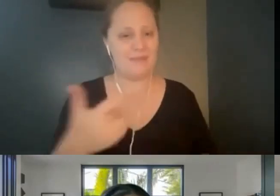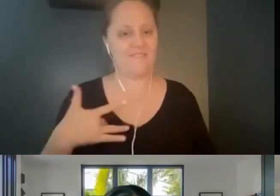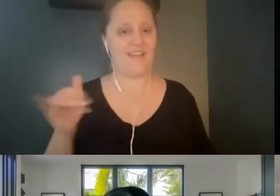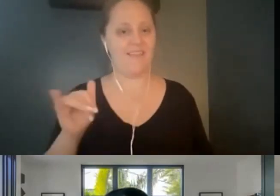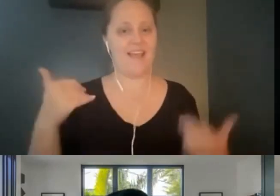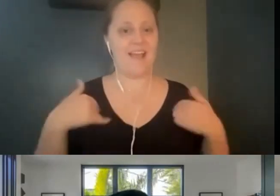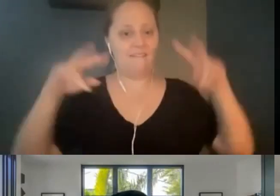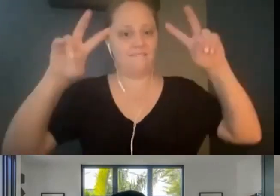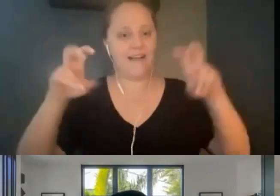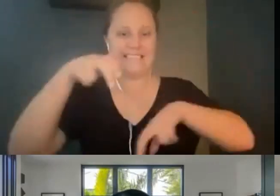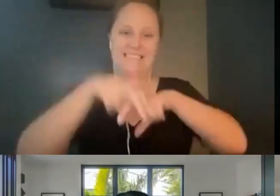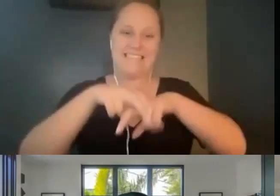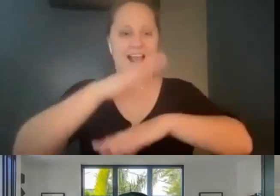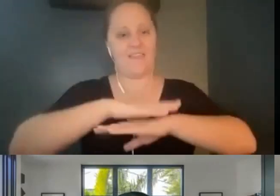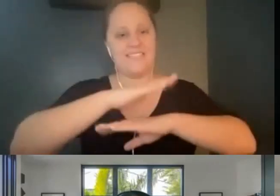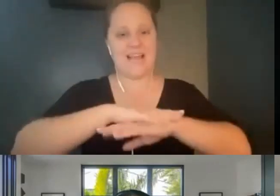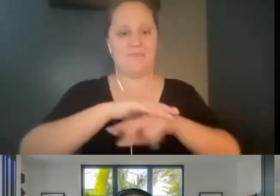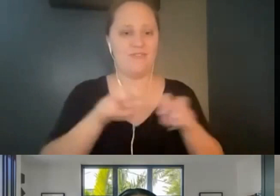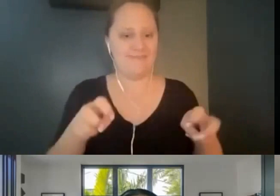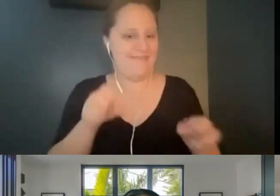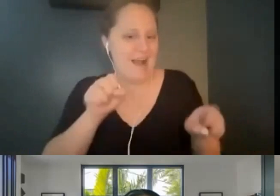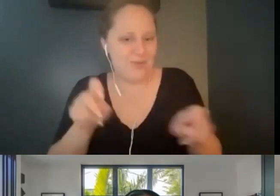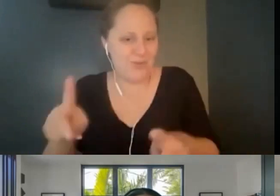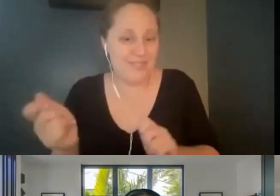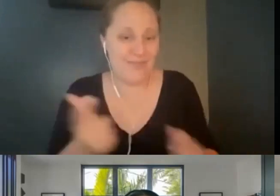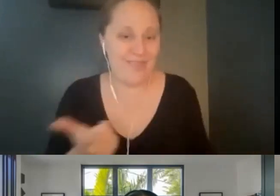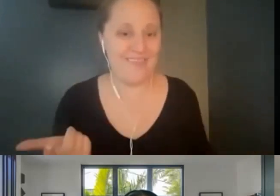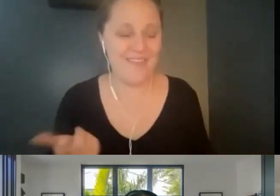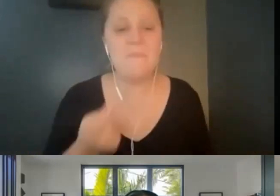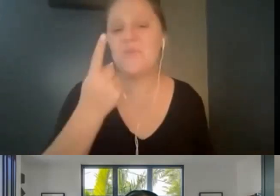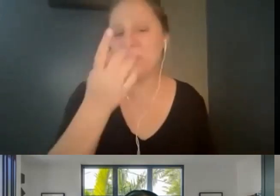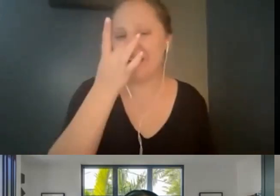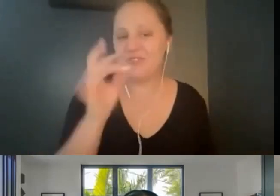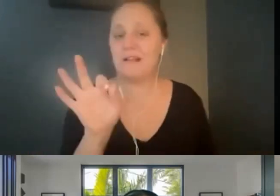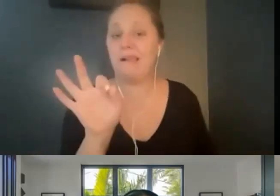One little interesting cocktail party fact that I always like to share.